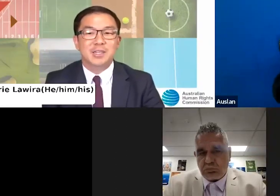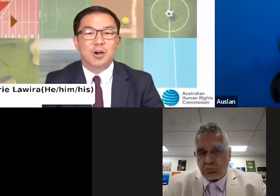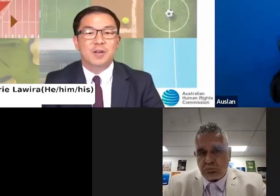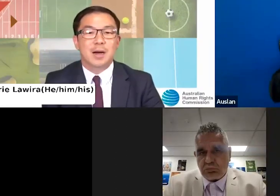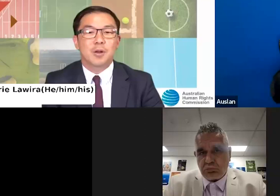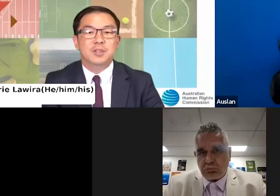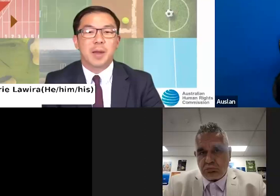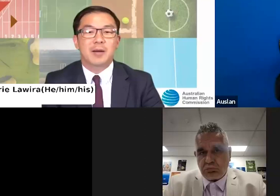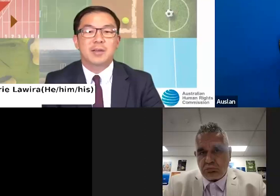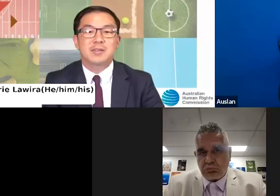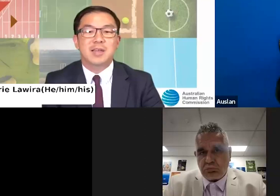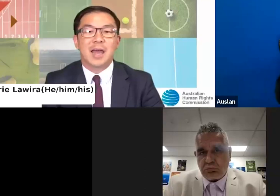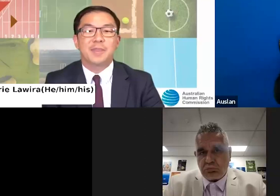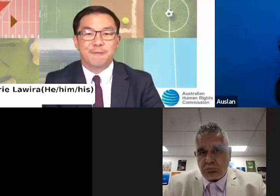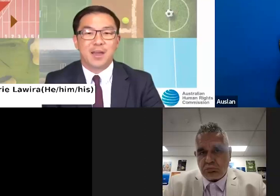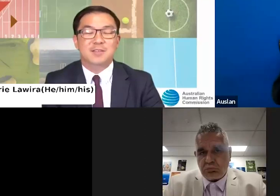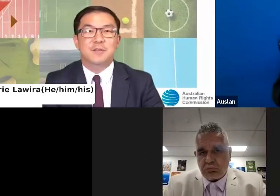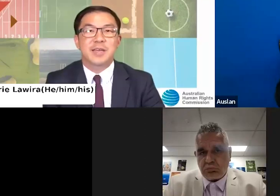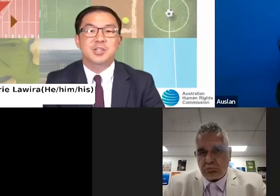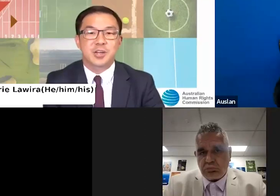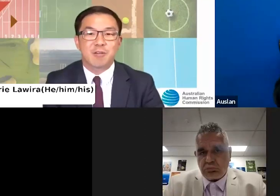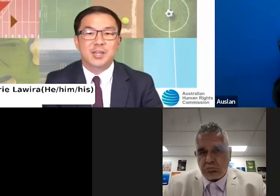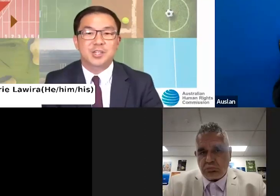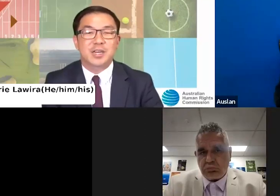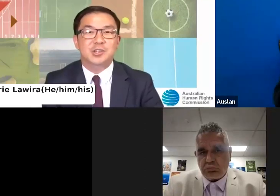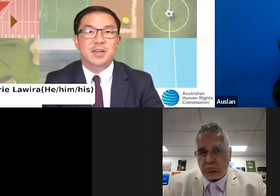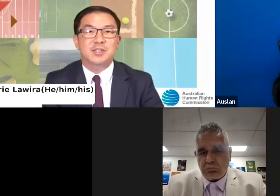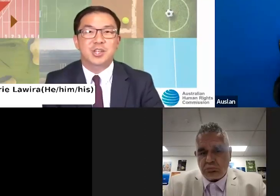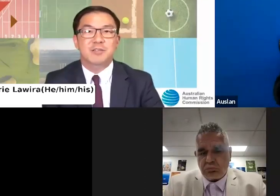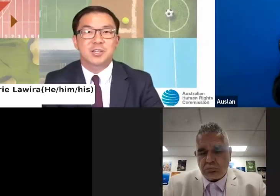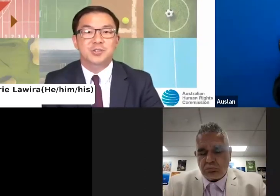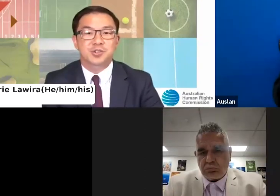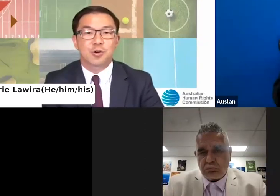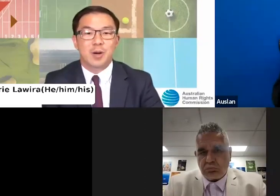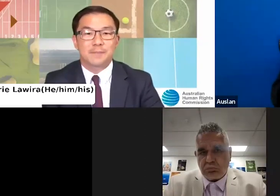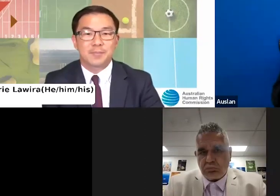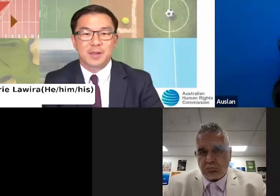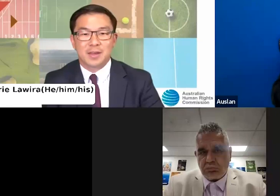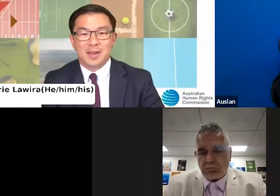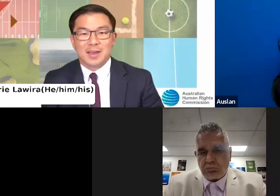to overcome loss barriers and the effects of intergenerational and transgenerational trauma.